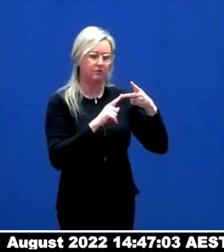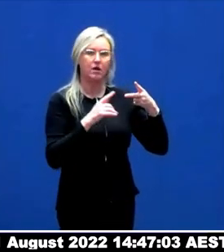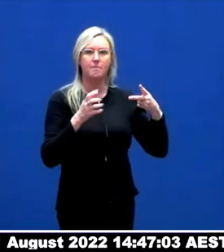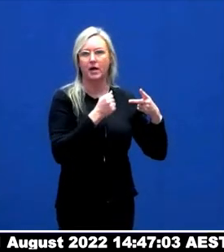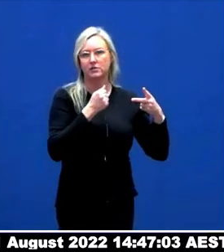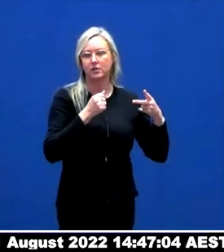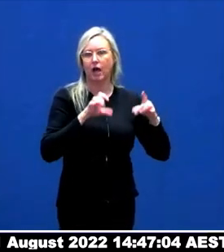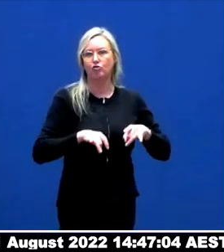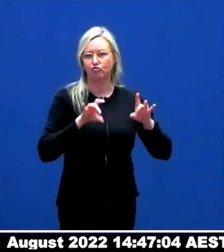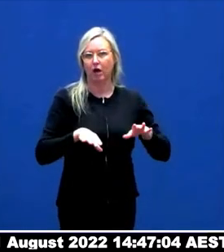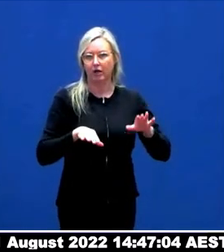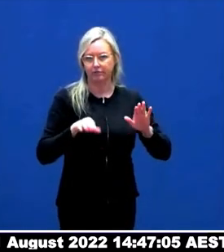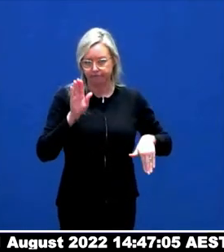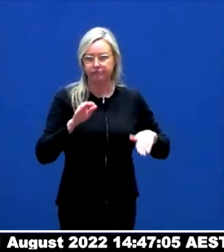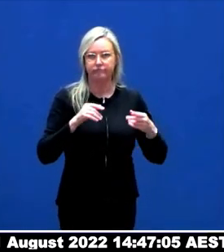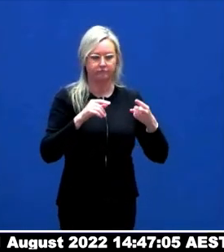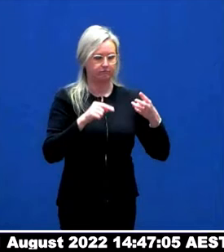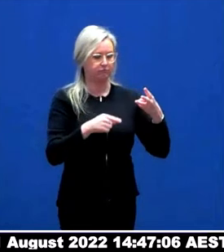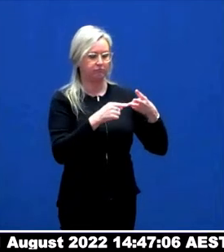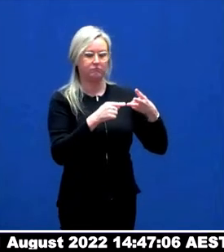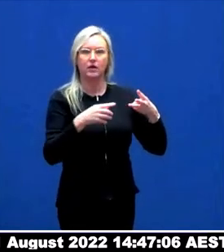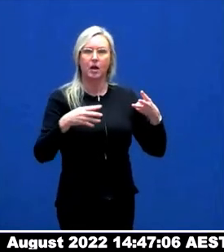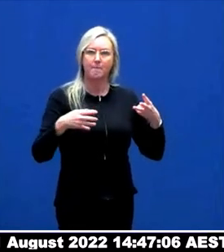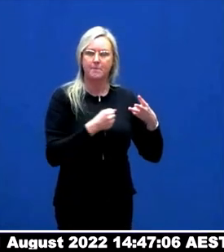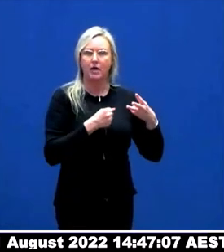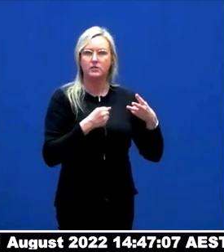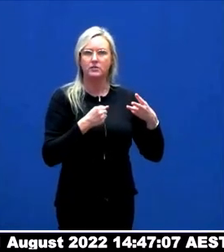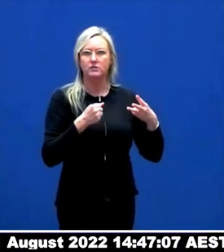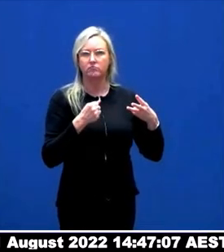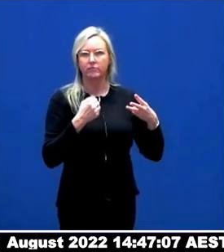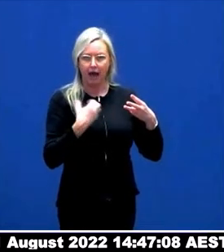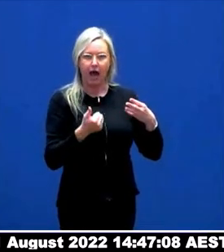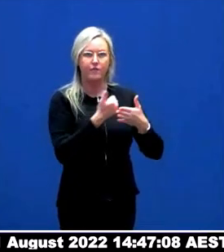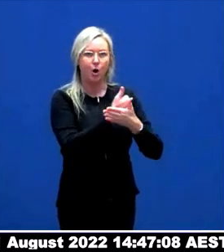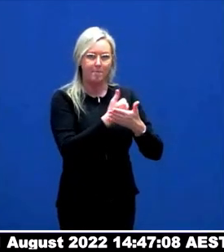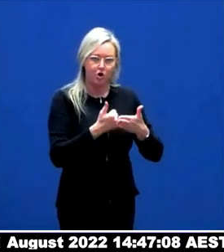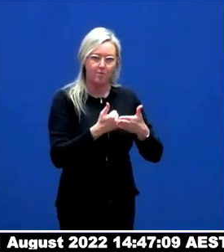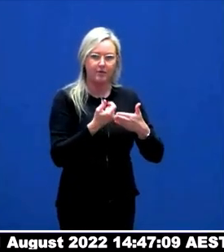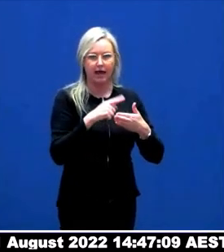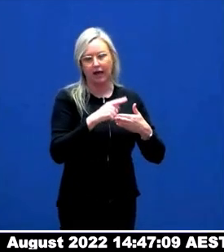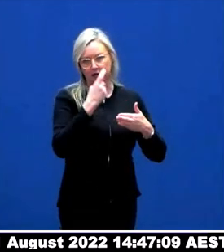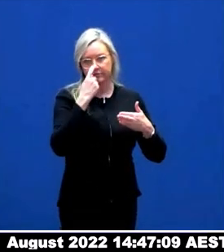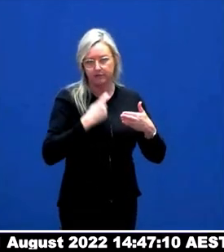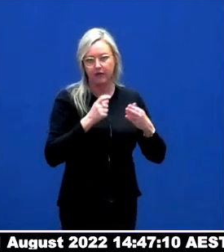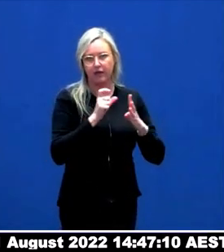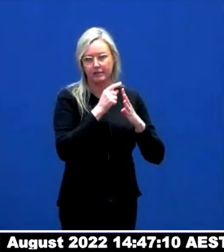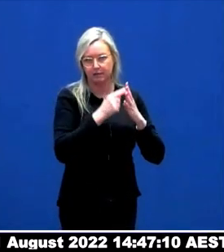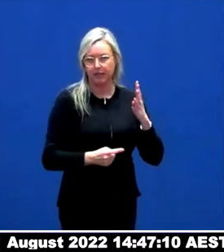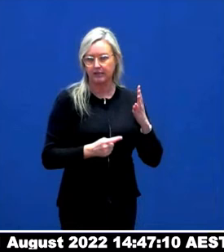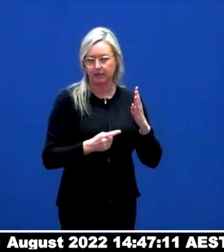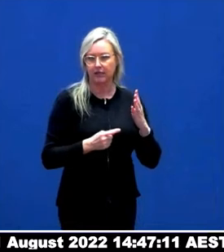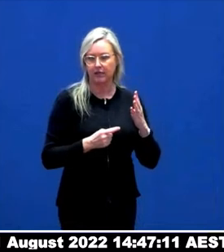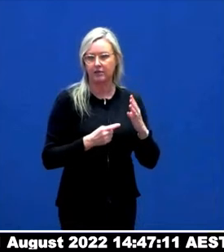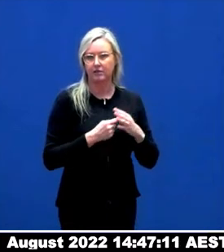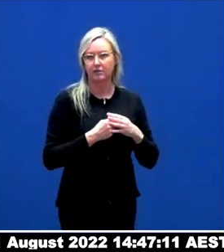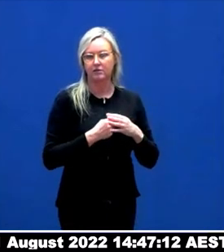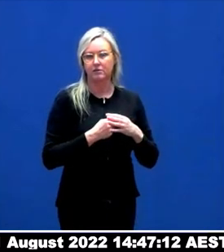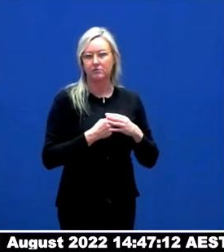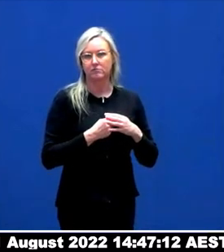They must have a permanent and significant disability relating to one of five